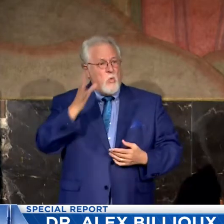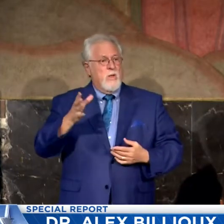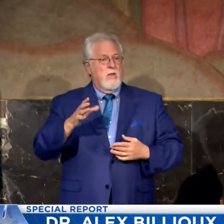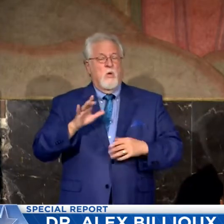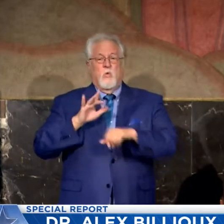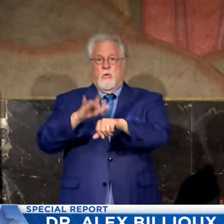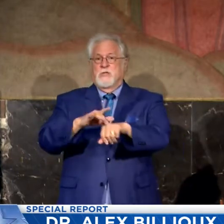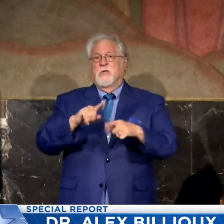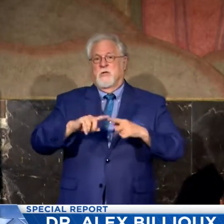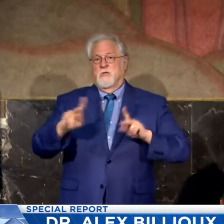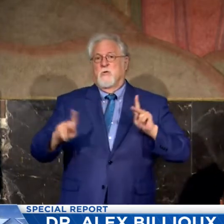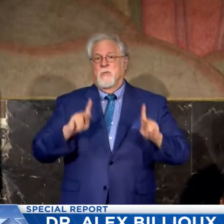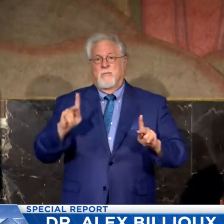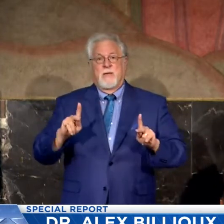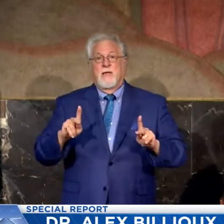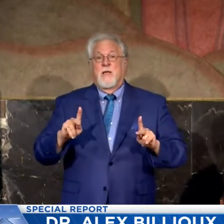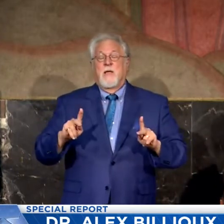THE PUBLIC SHOULD REST ASSURED